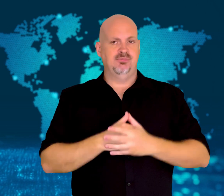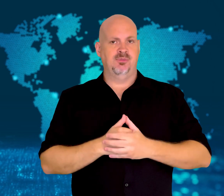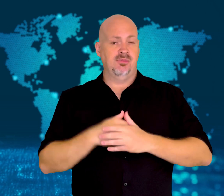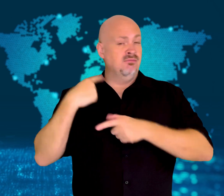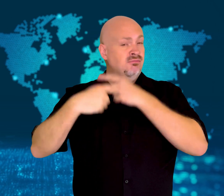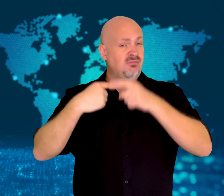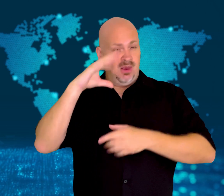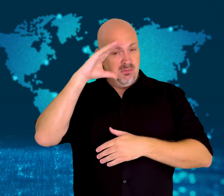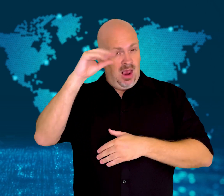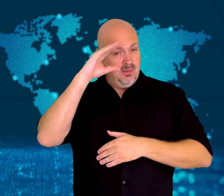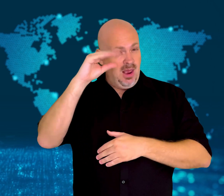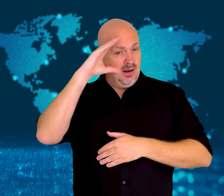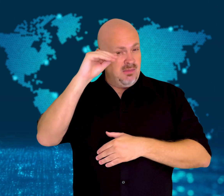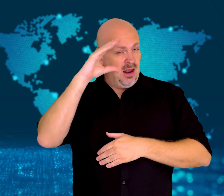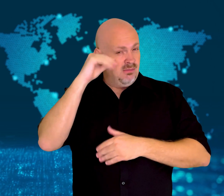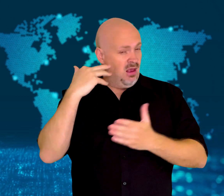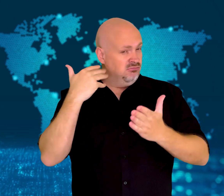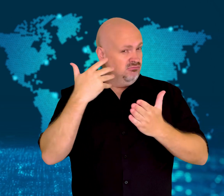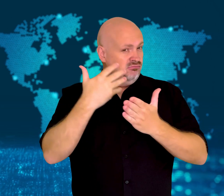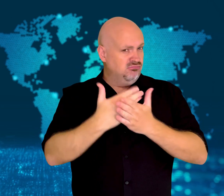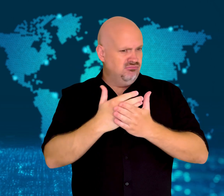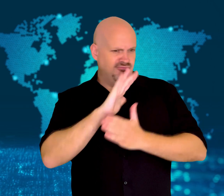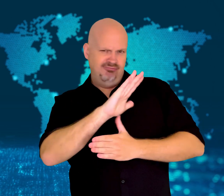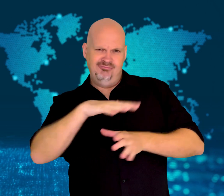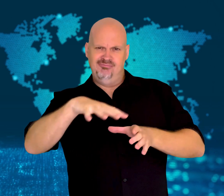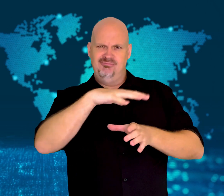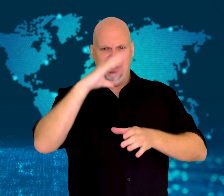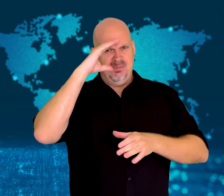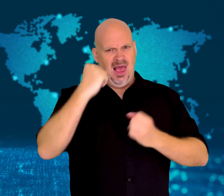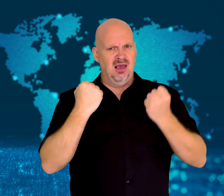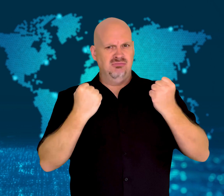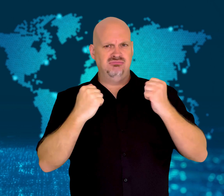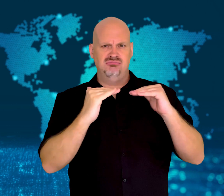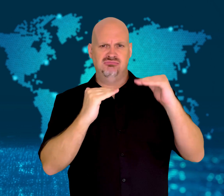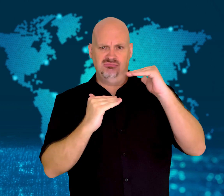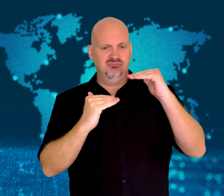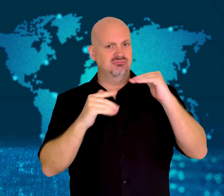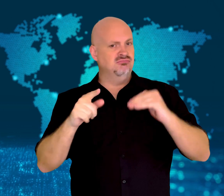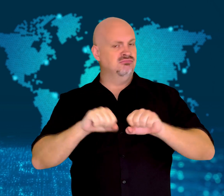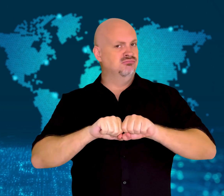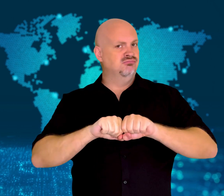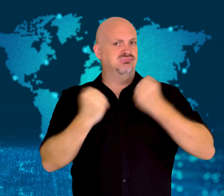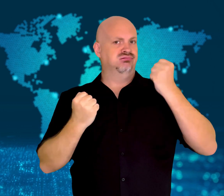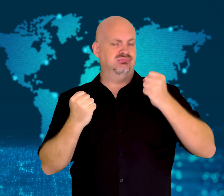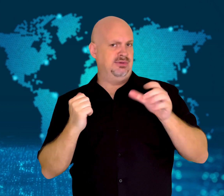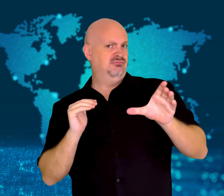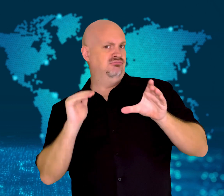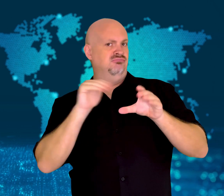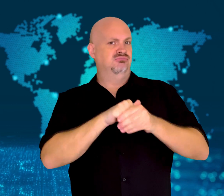the traditional role of women in her community.